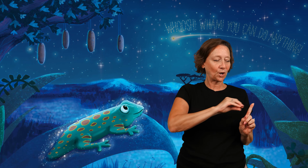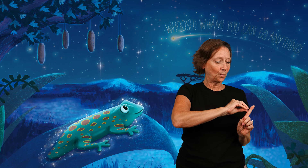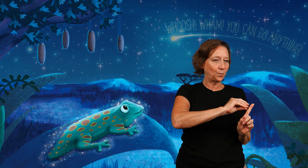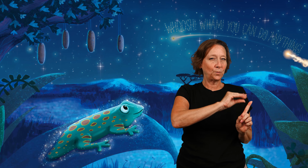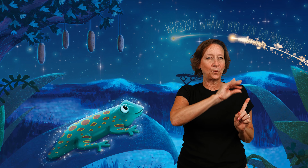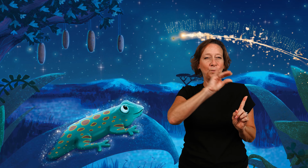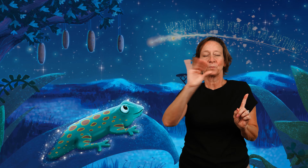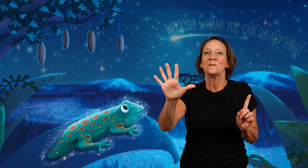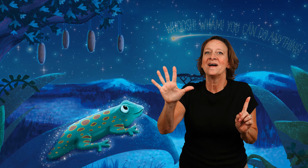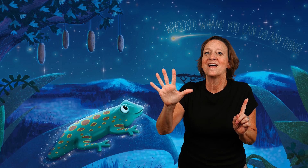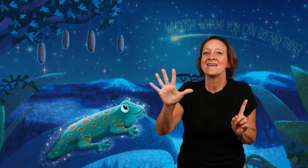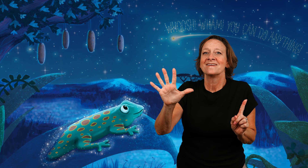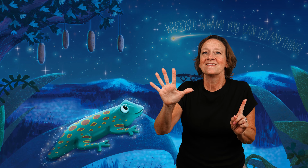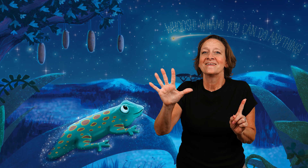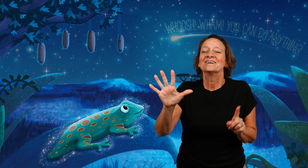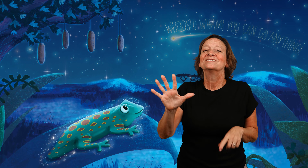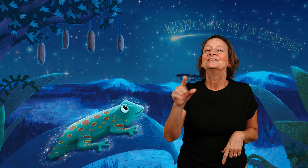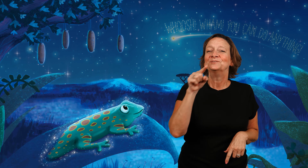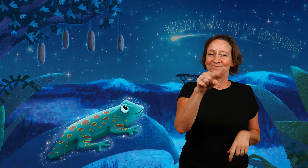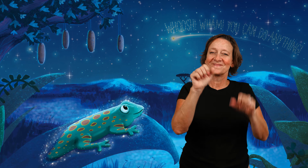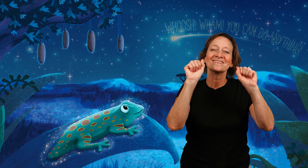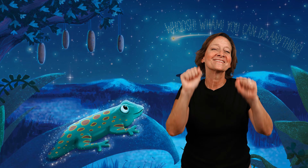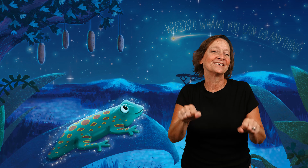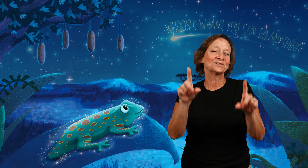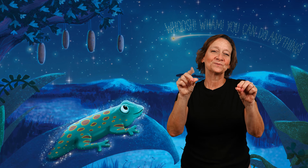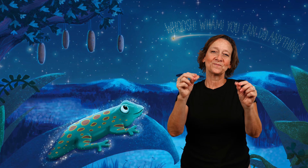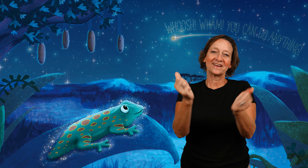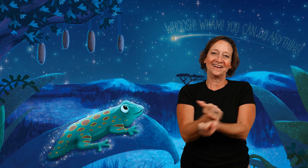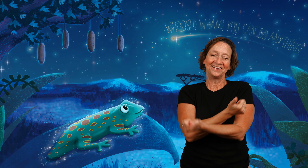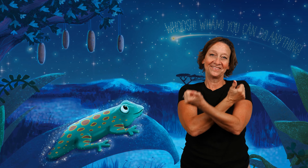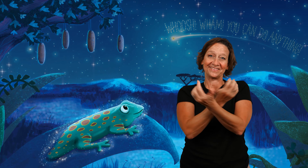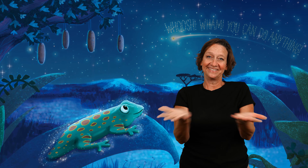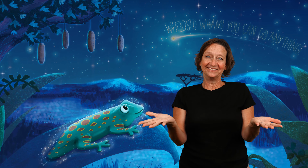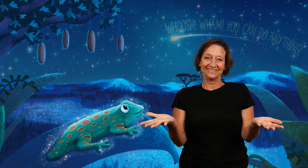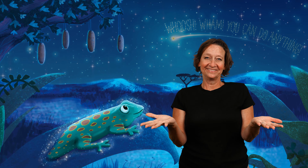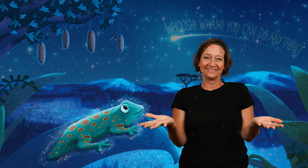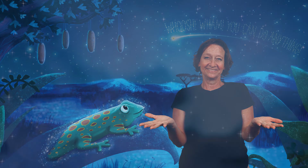WHOOSH! WHAM! YOU CAN DO ANYTHING!